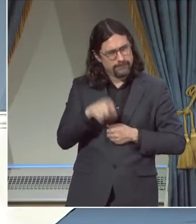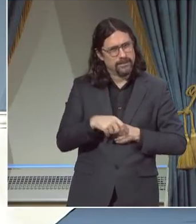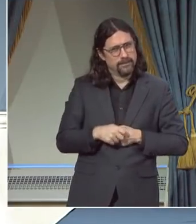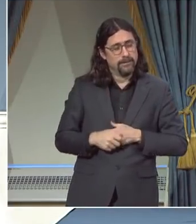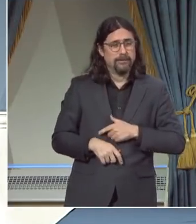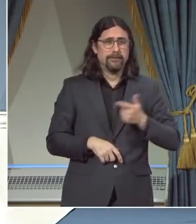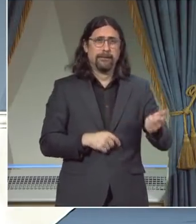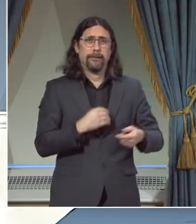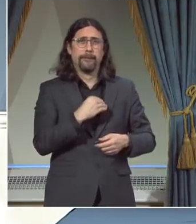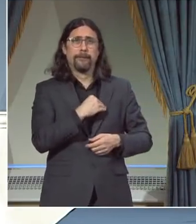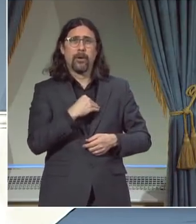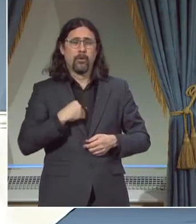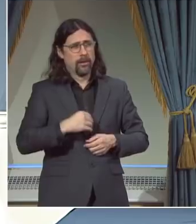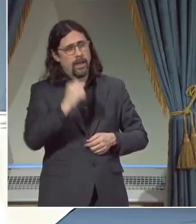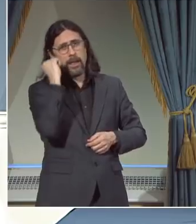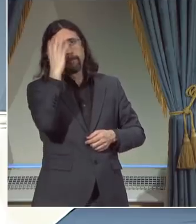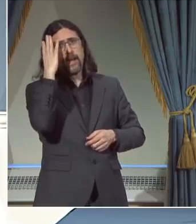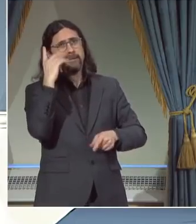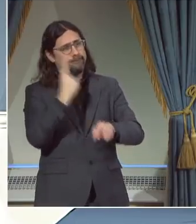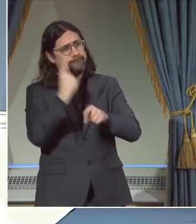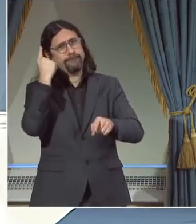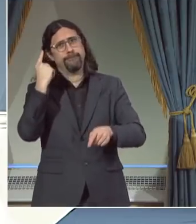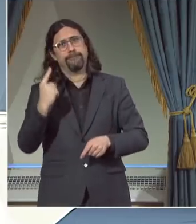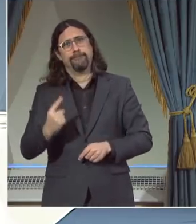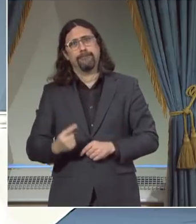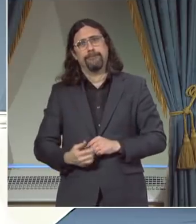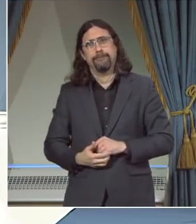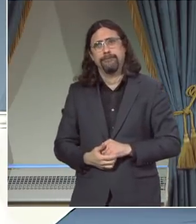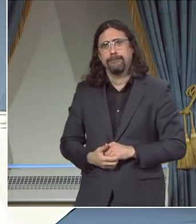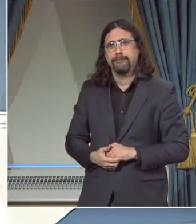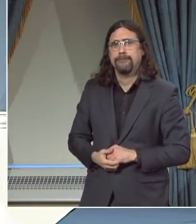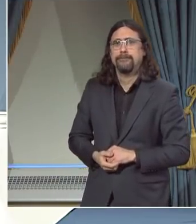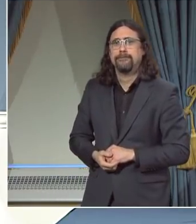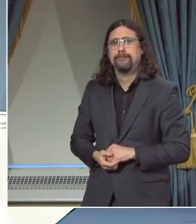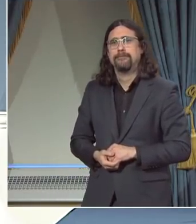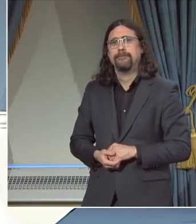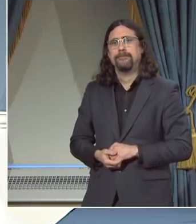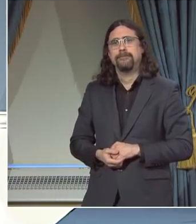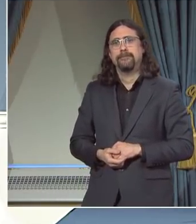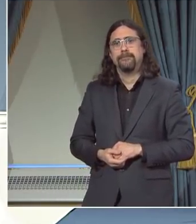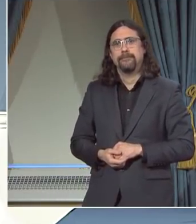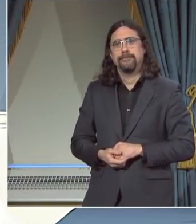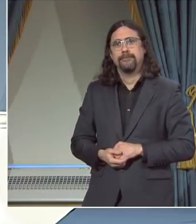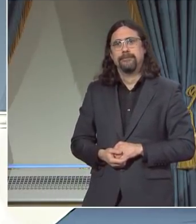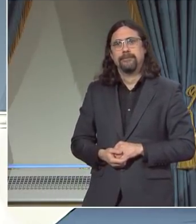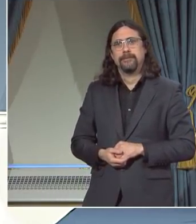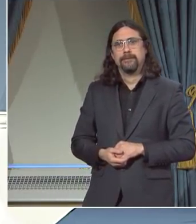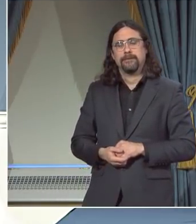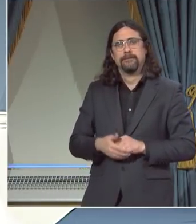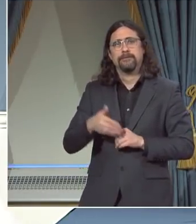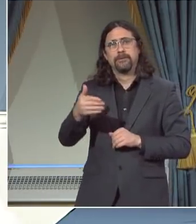WE'LL TAKE TWO MORE. NEXT UP IS SAMANTHA FROM